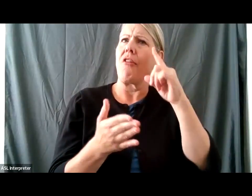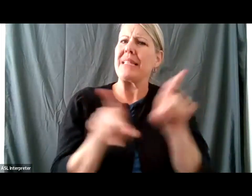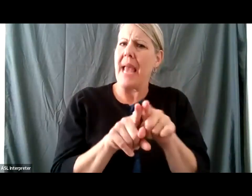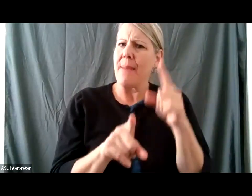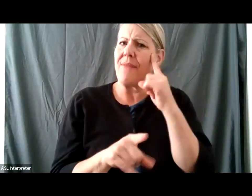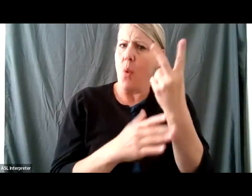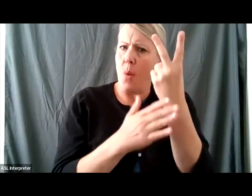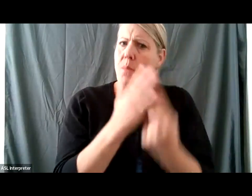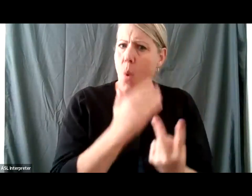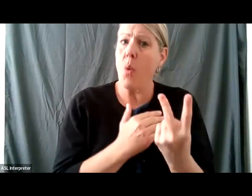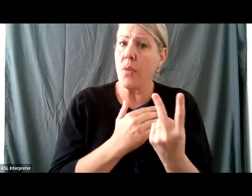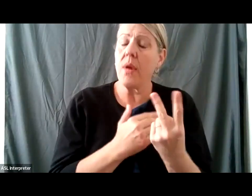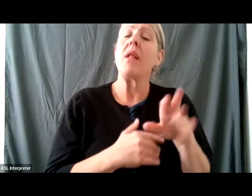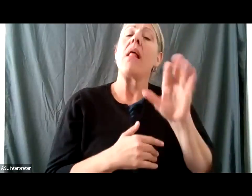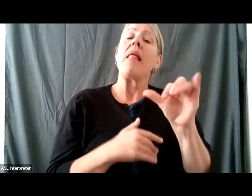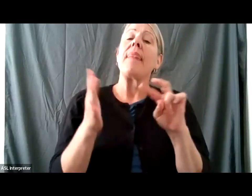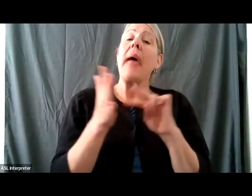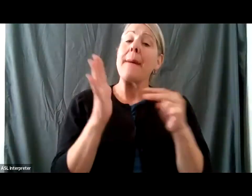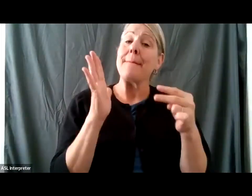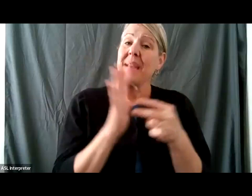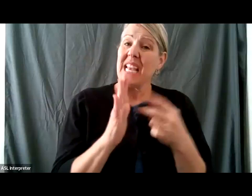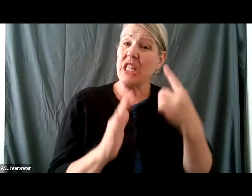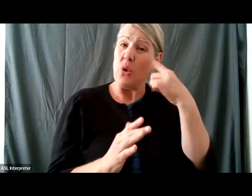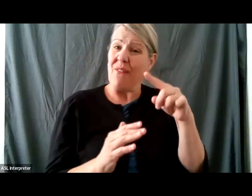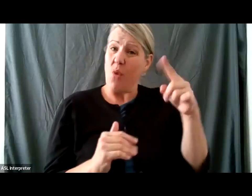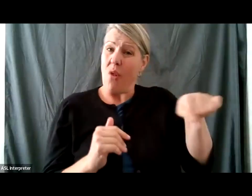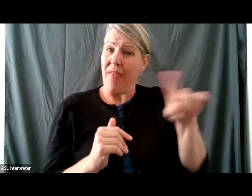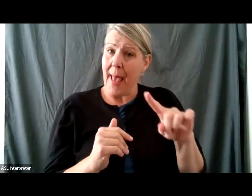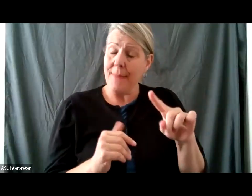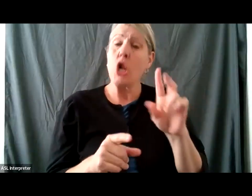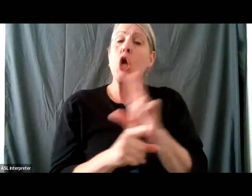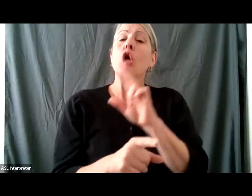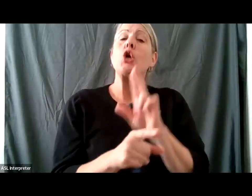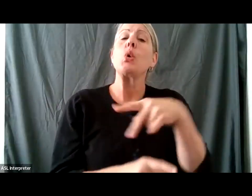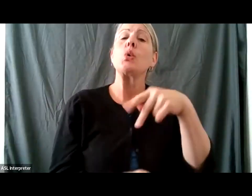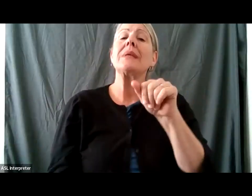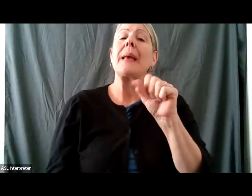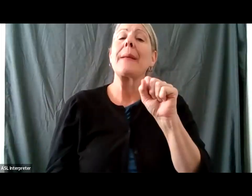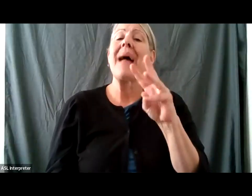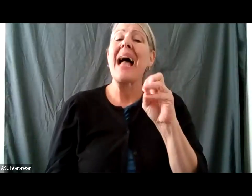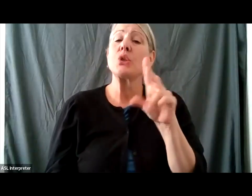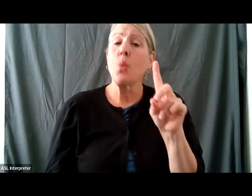It's essentially where in those institutions, they use a password protected class content.